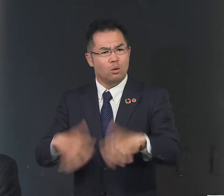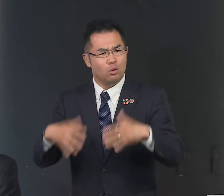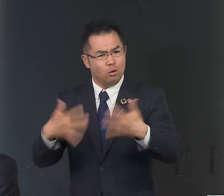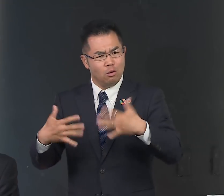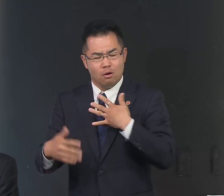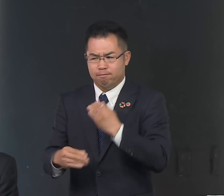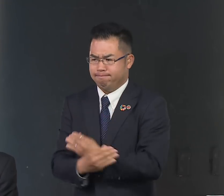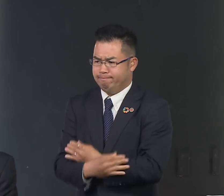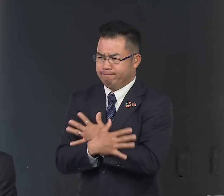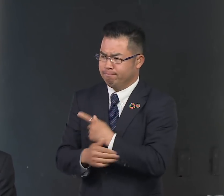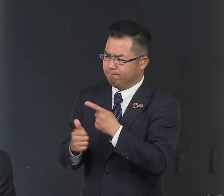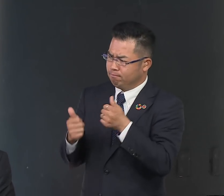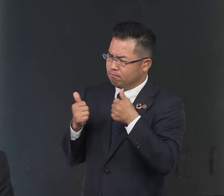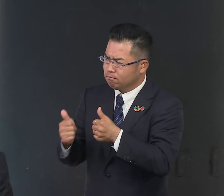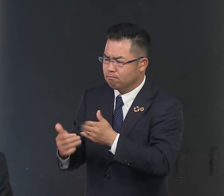Asian, I would like to have Mr.